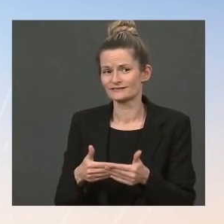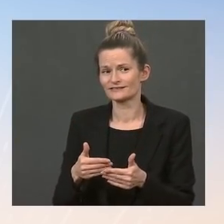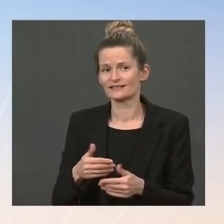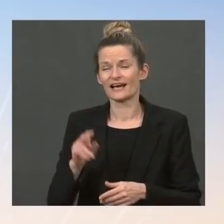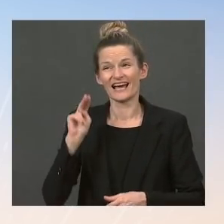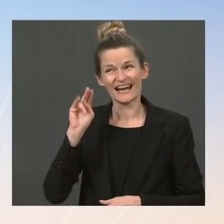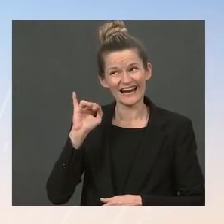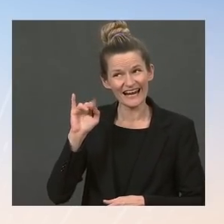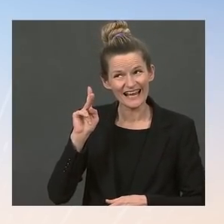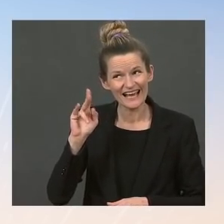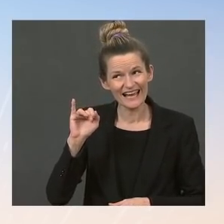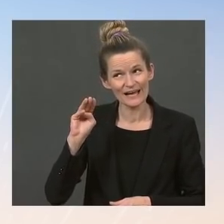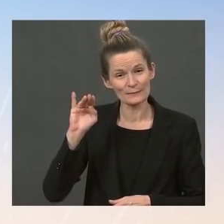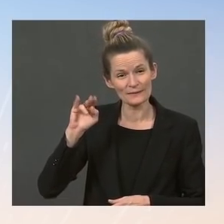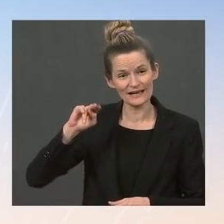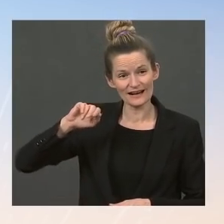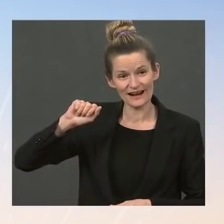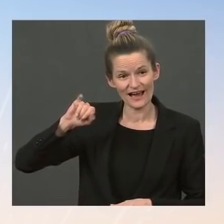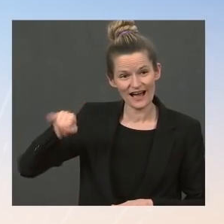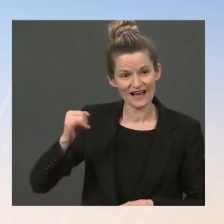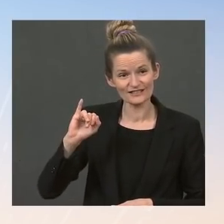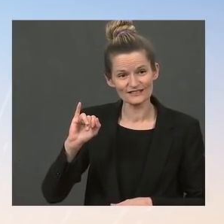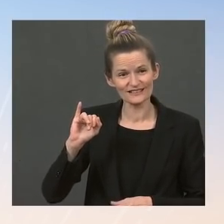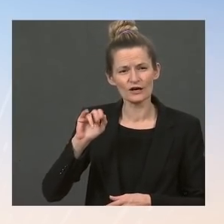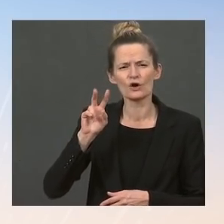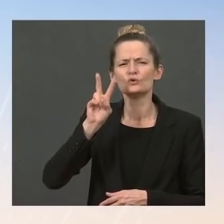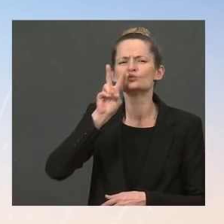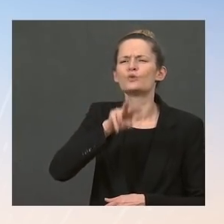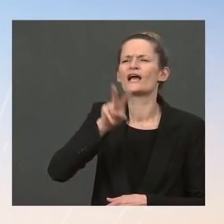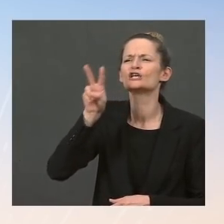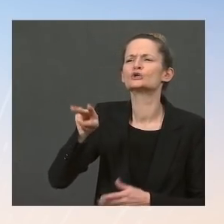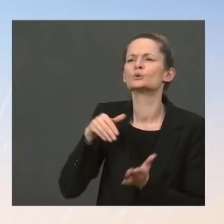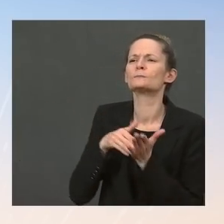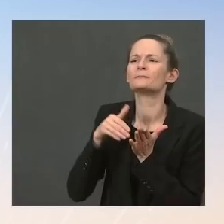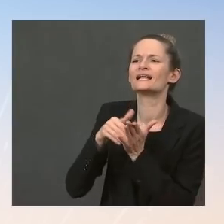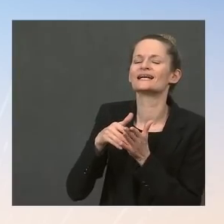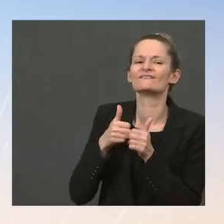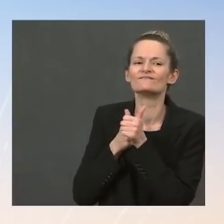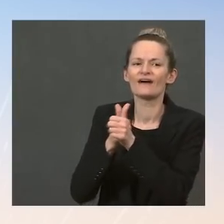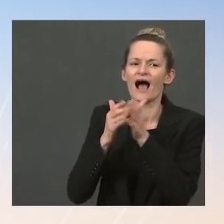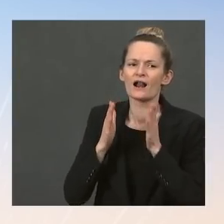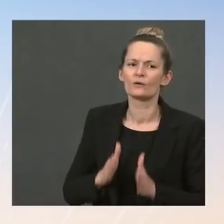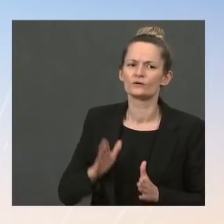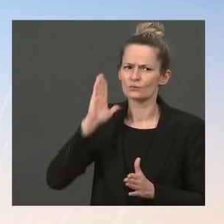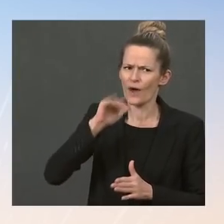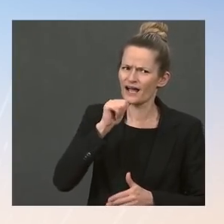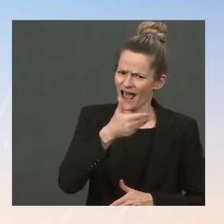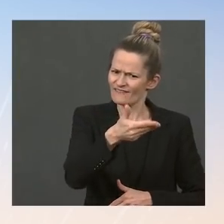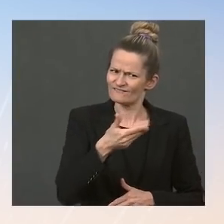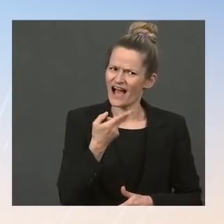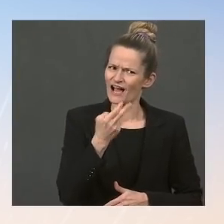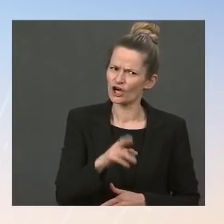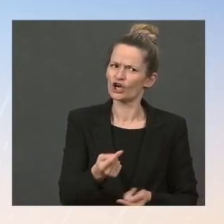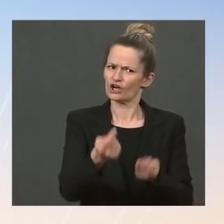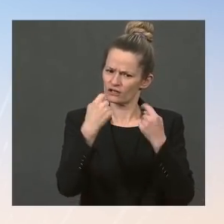have a conversation, and make it a big public thing? Ms. Psaki: Well, I appreciate your recommendations on our communications advice, Karen.